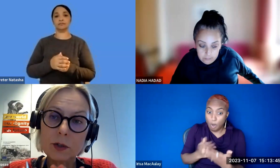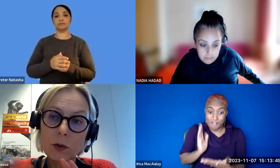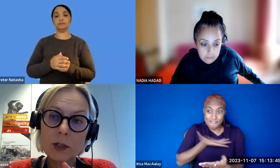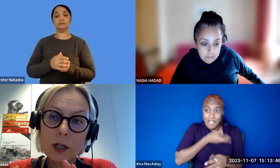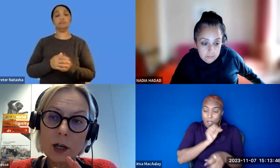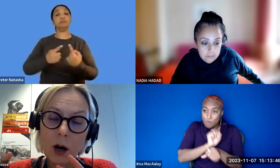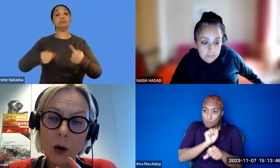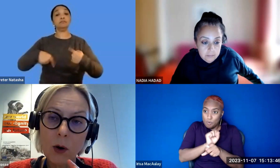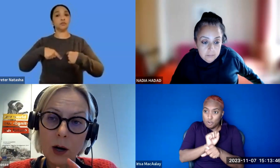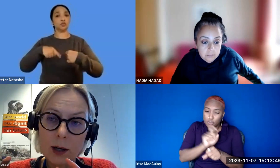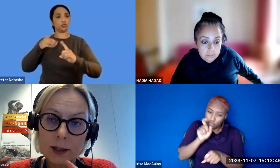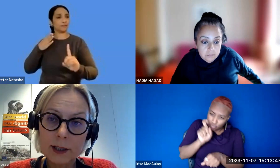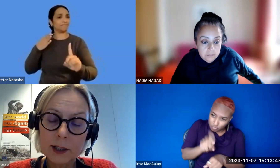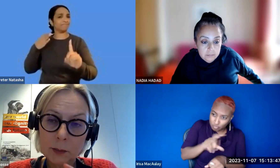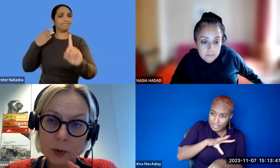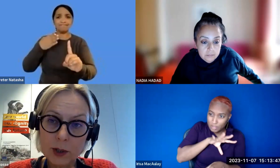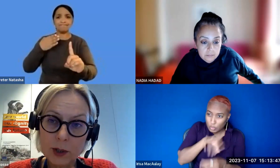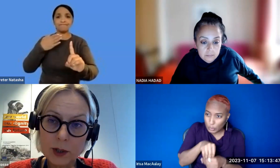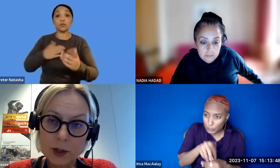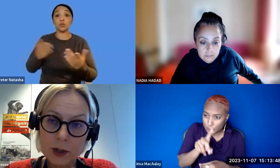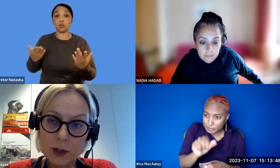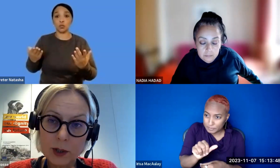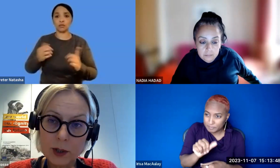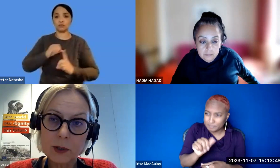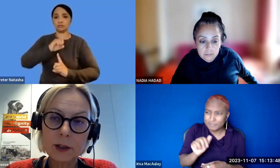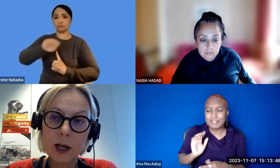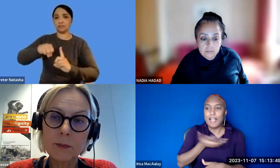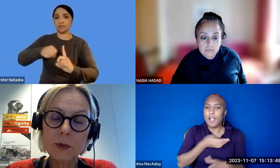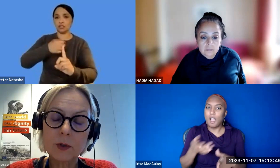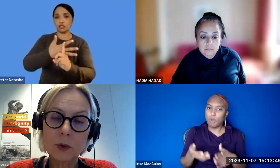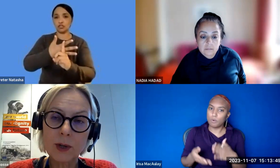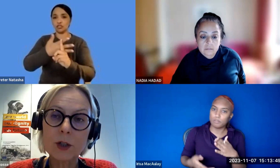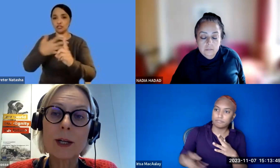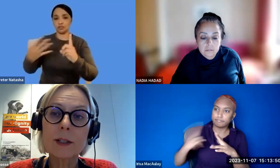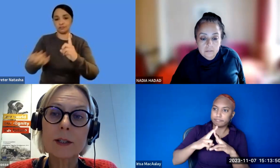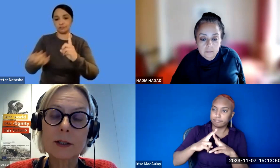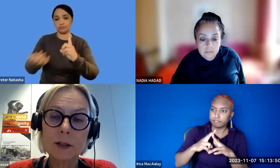Those are our leading principles when it comes to addressing